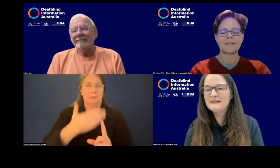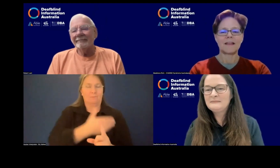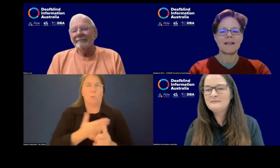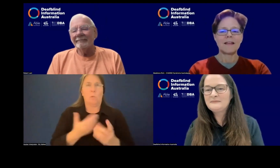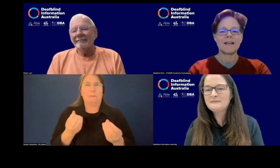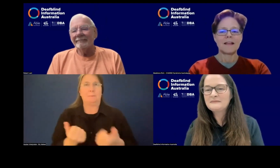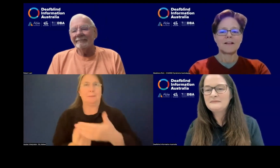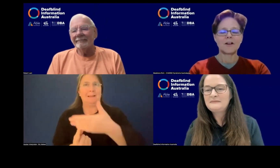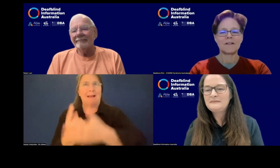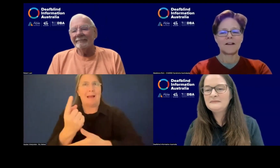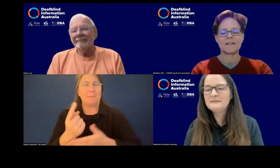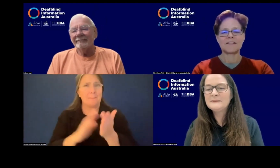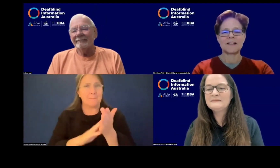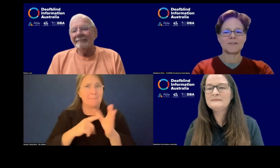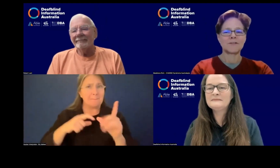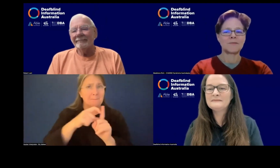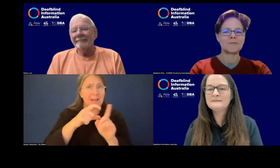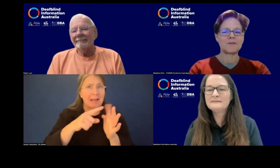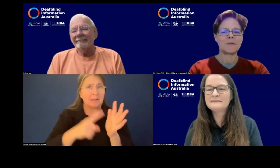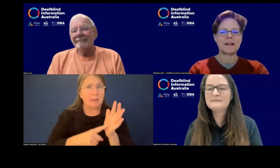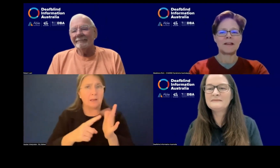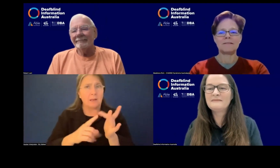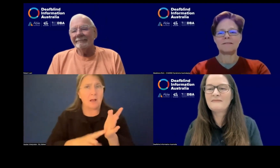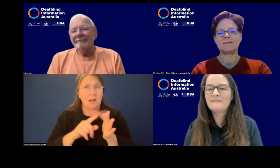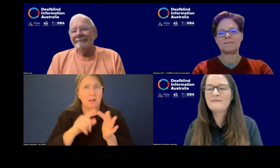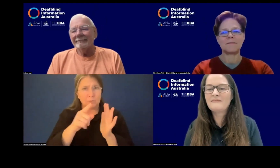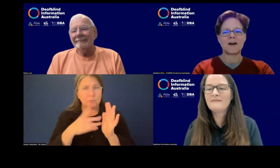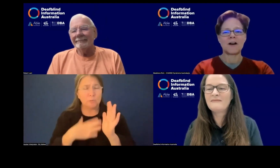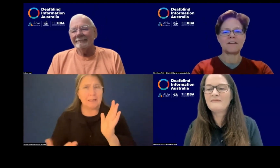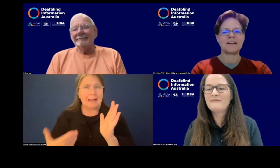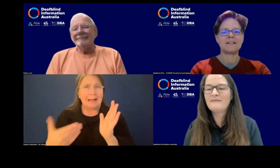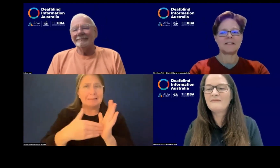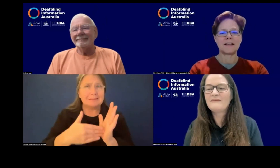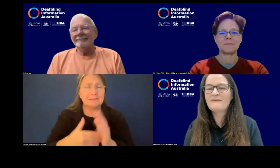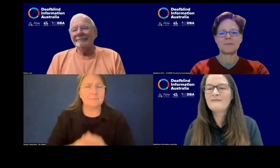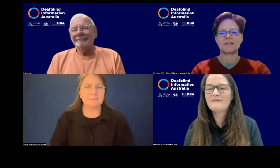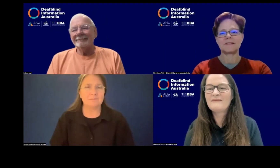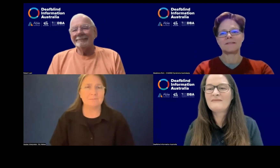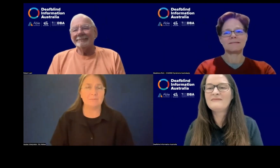I've sat through too many IV attempts.